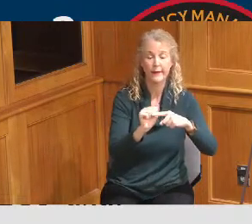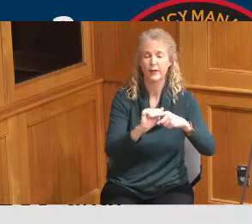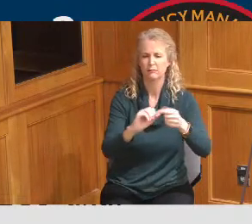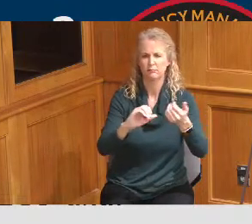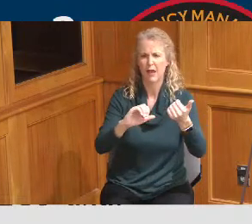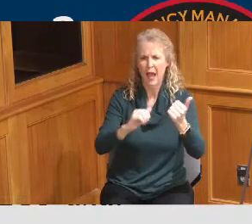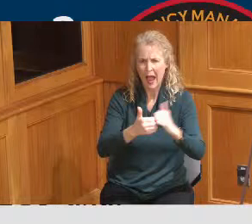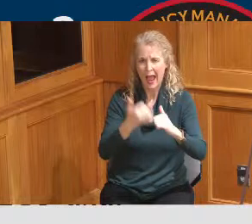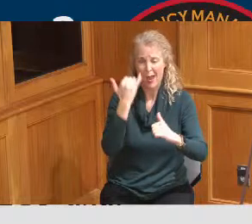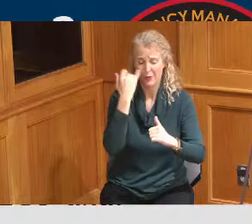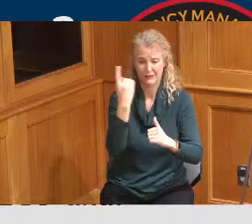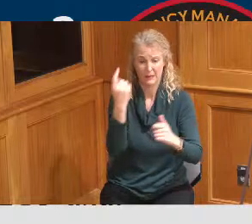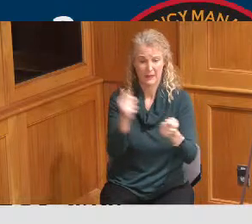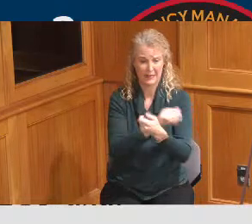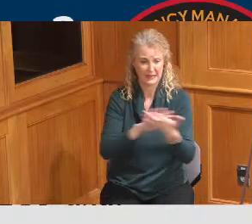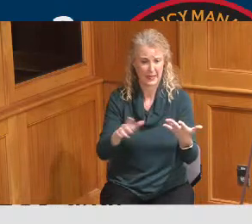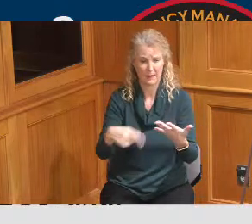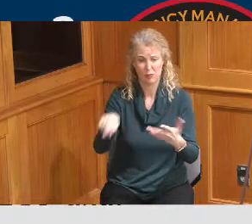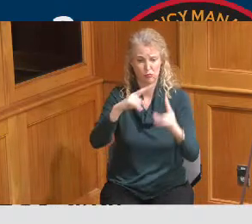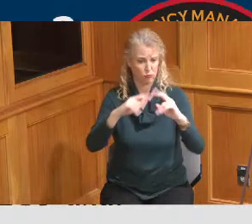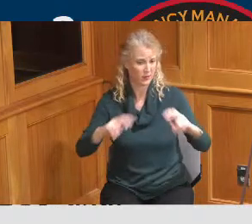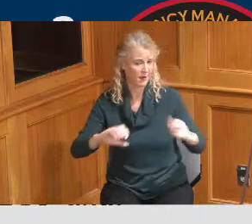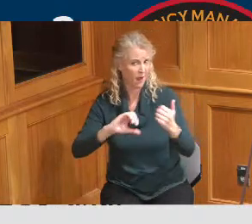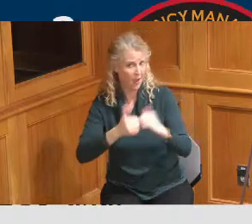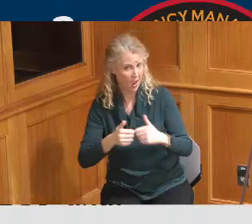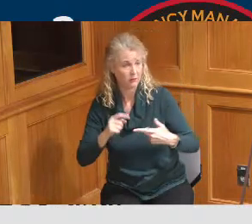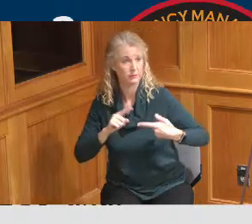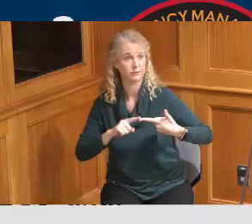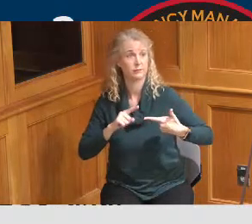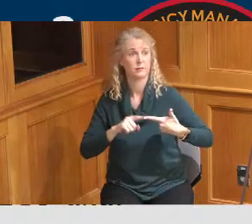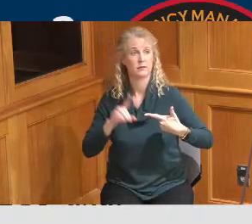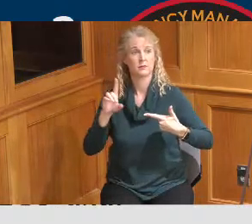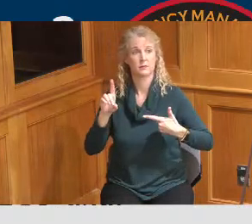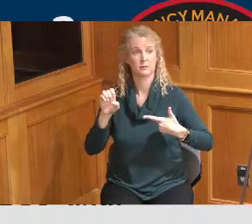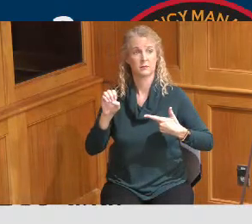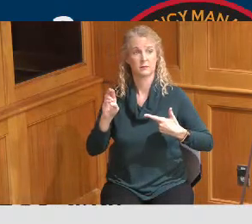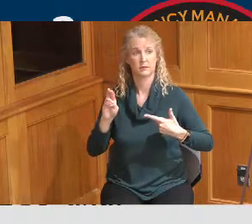assessment for major disasters we have a debris management plan so again if you just go back